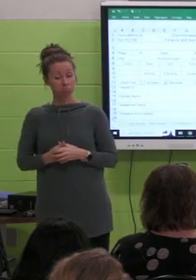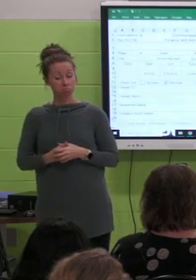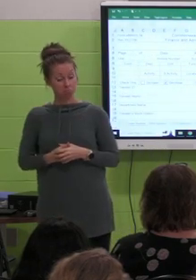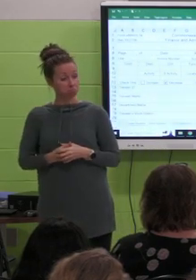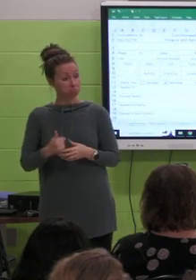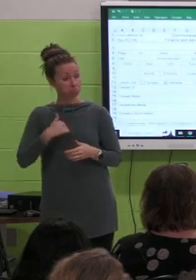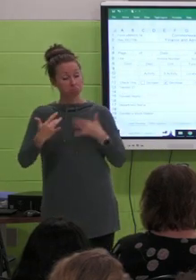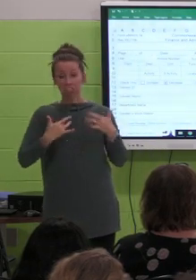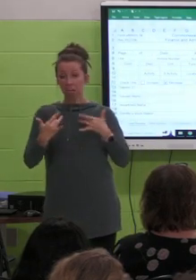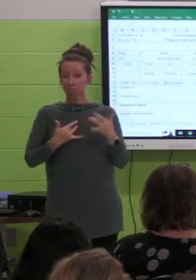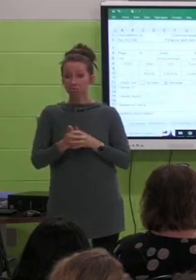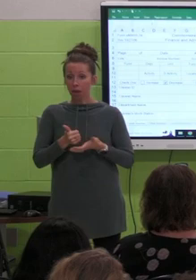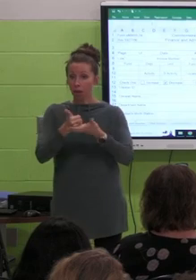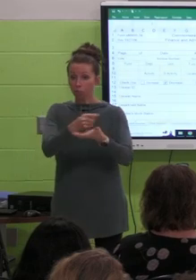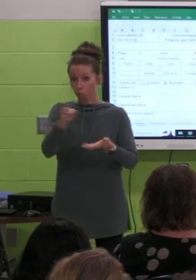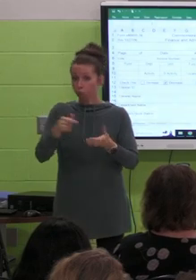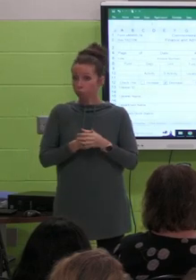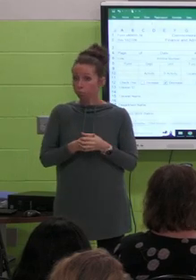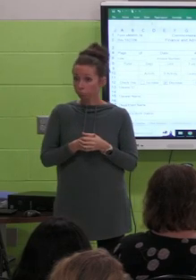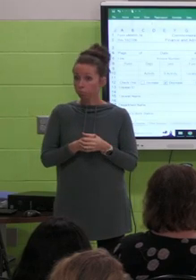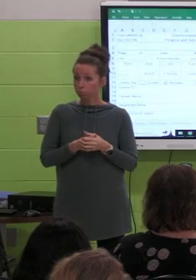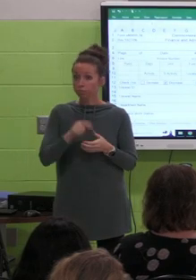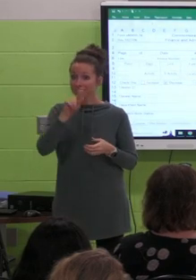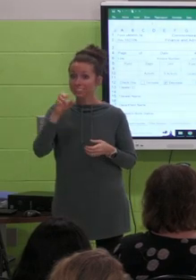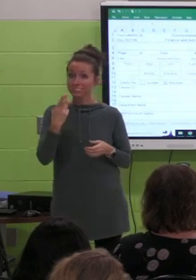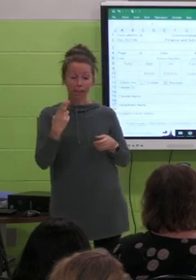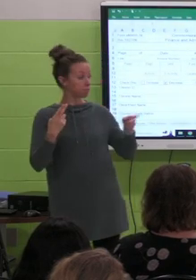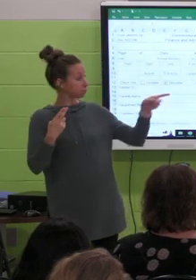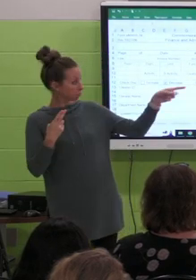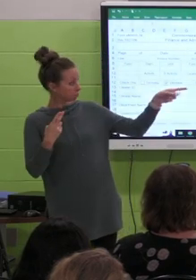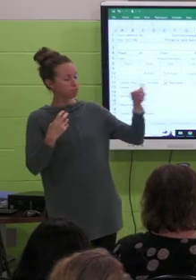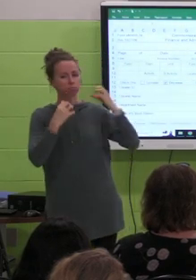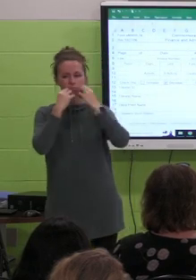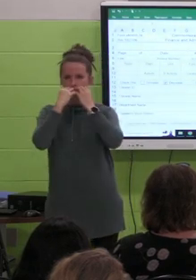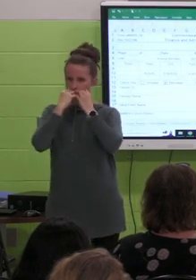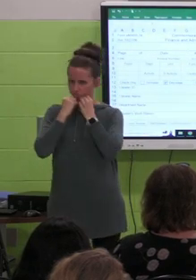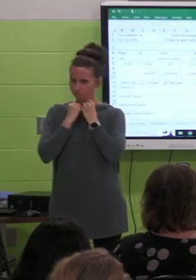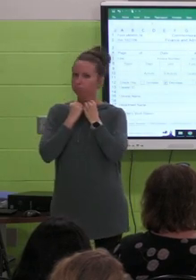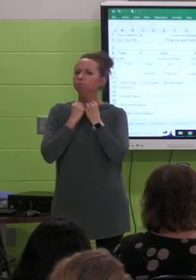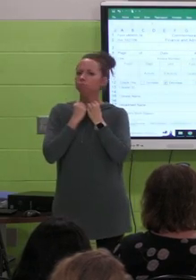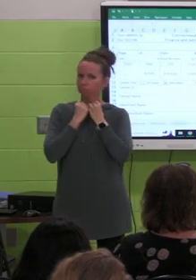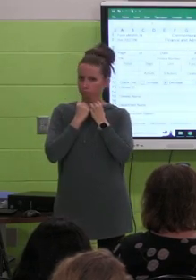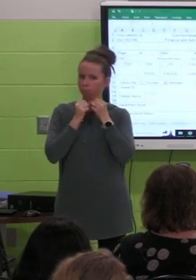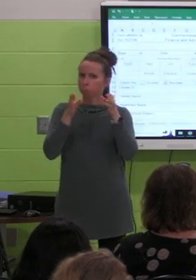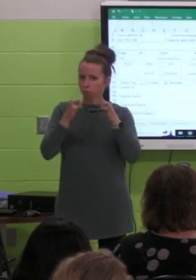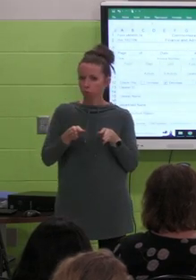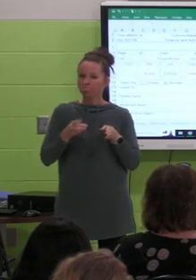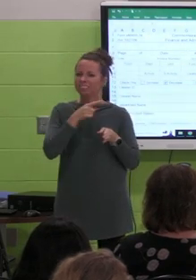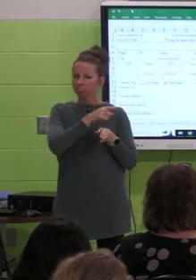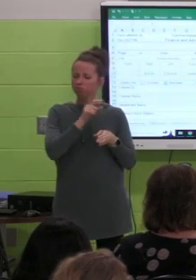excited about it Zach is a is a valuable he he's been with us at the department gosh I don't know